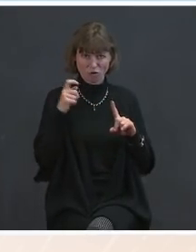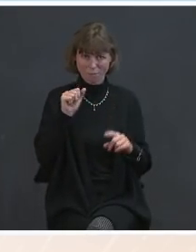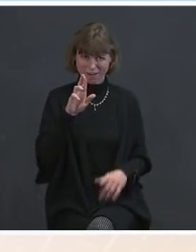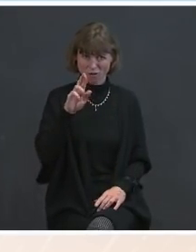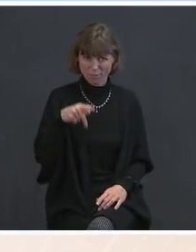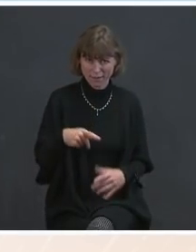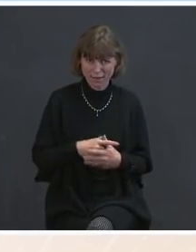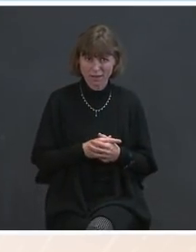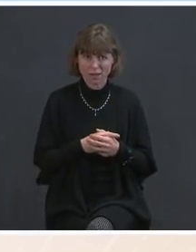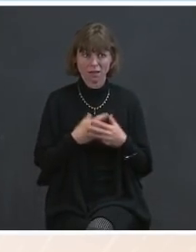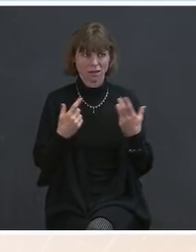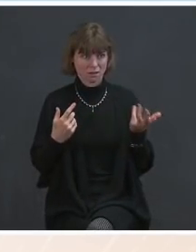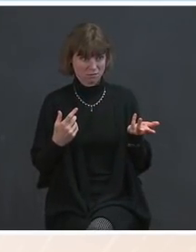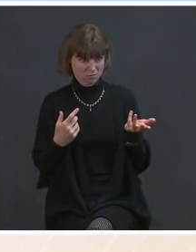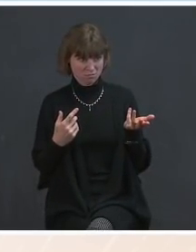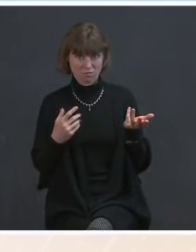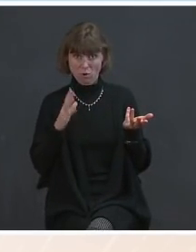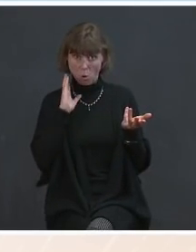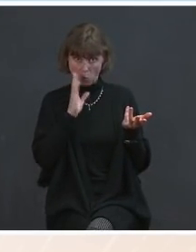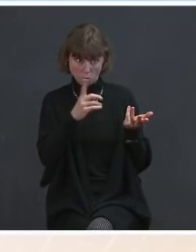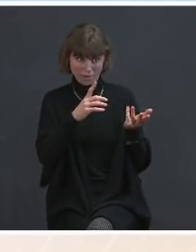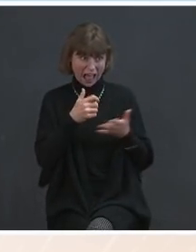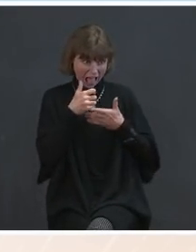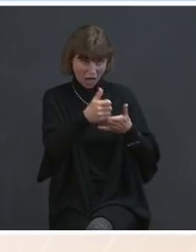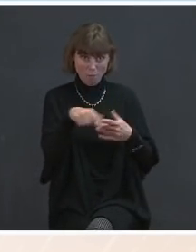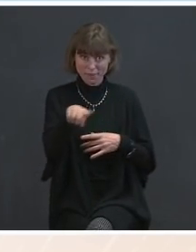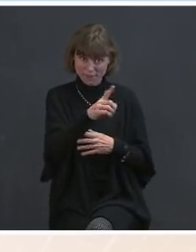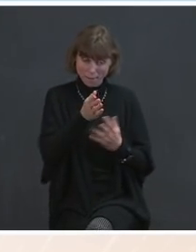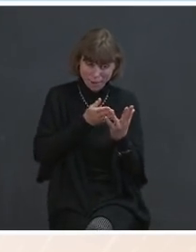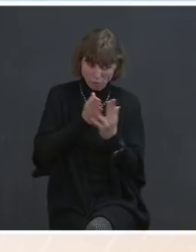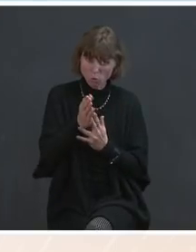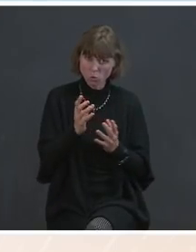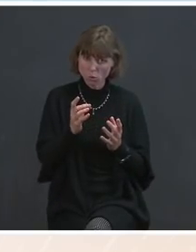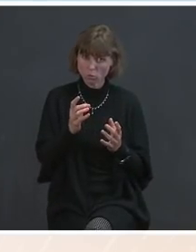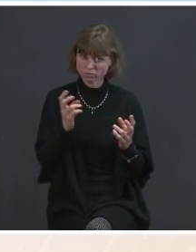get through this difficult period of time, and our economy -- and our economic recovery;